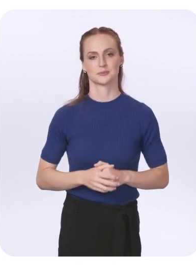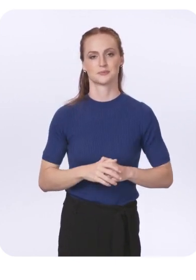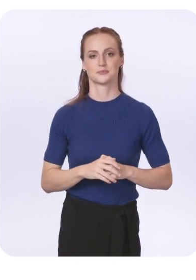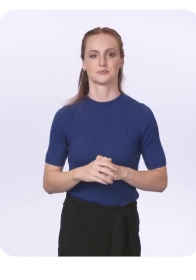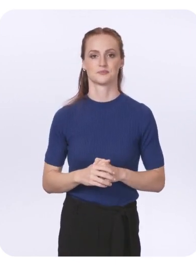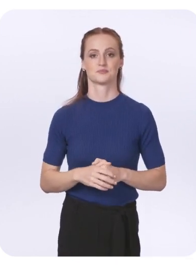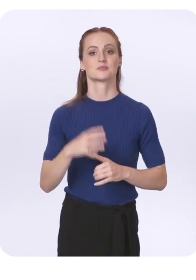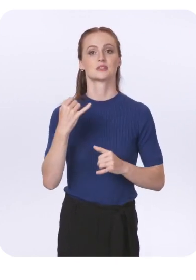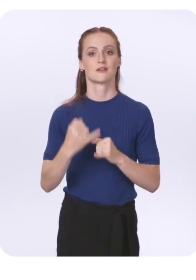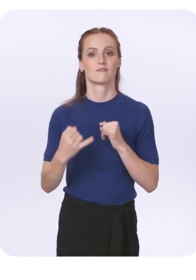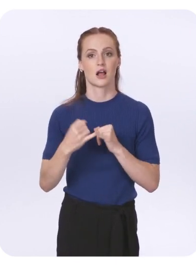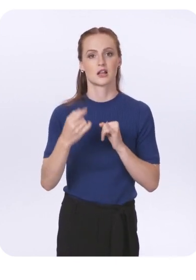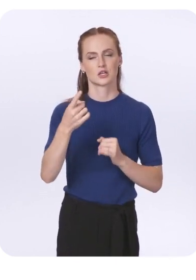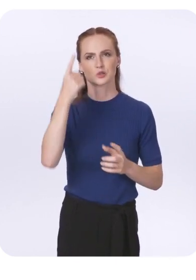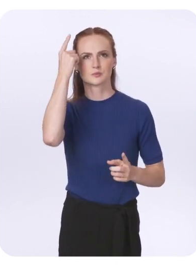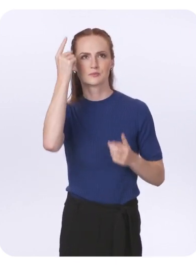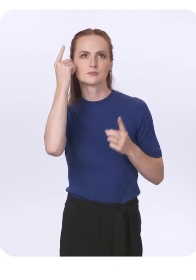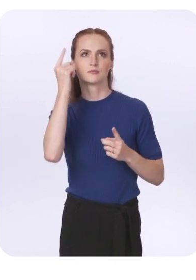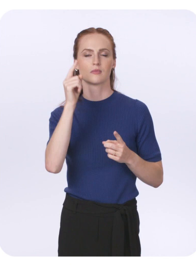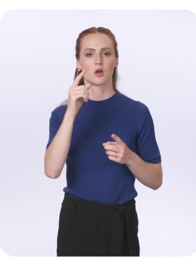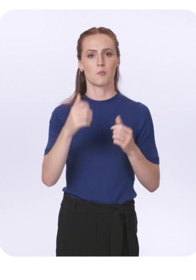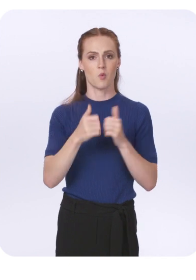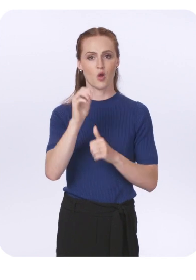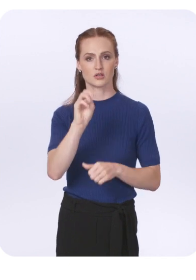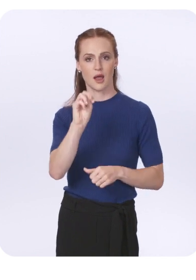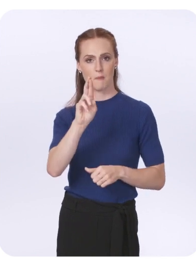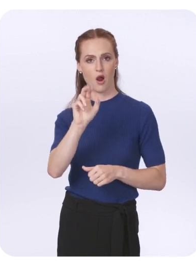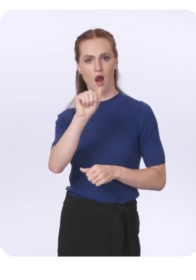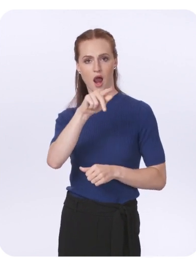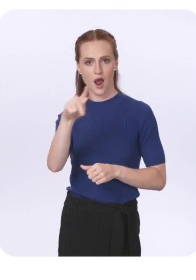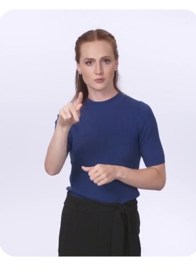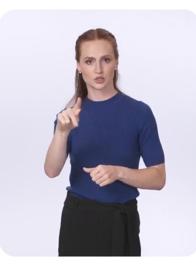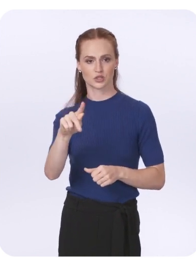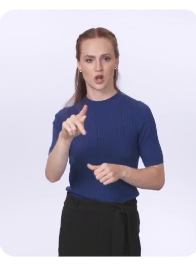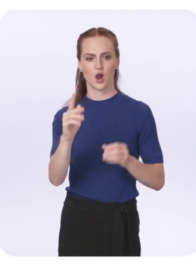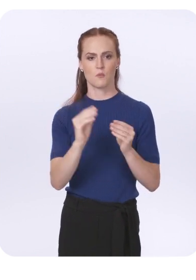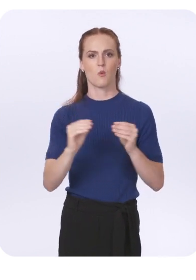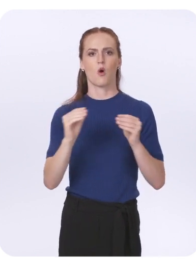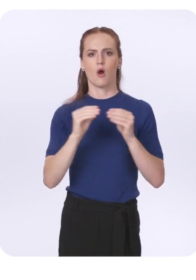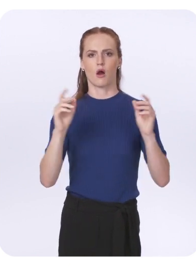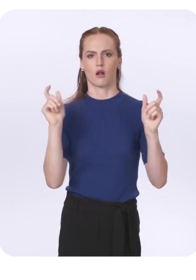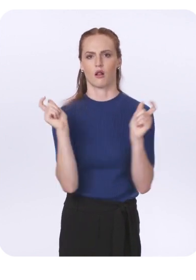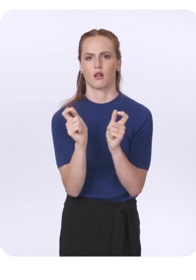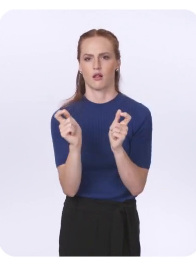And finally, consider the fact that most MR apps are actually much sparser